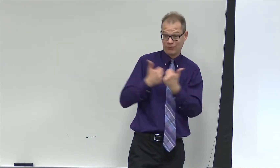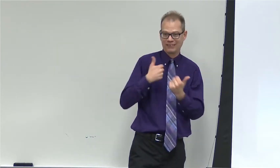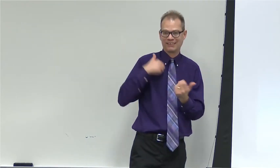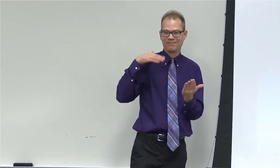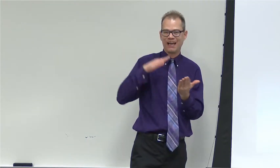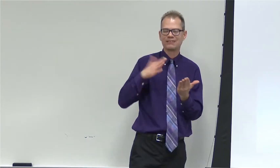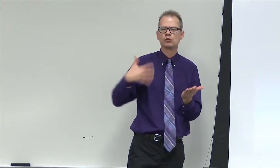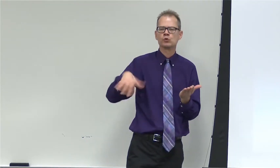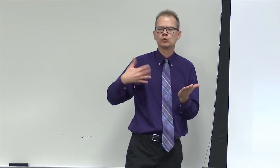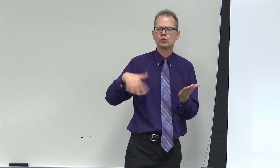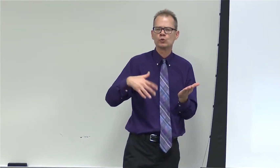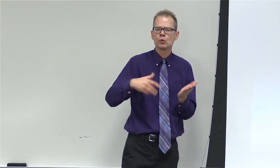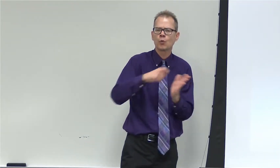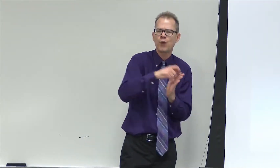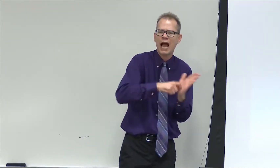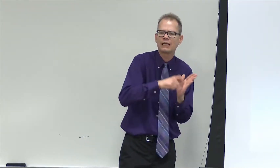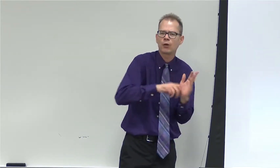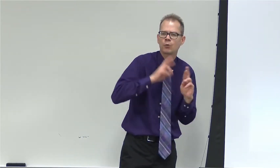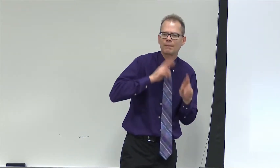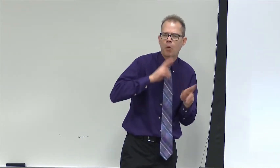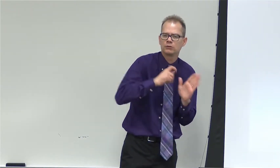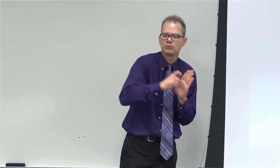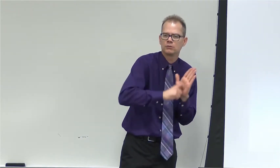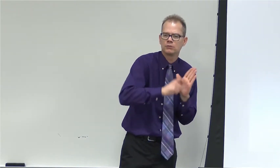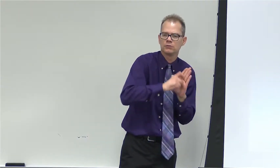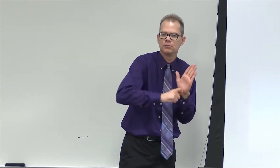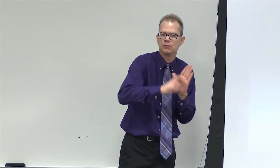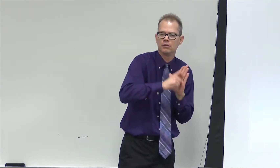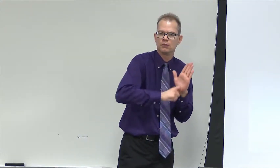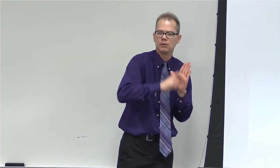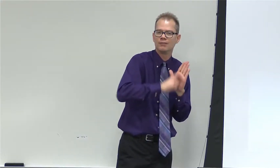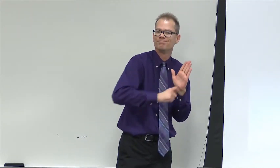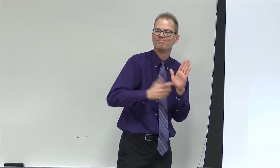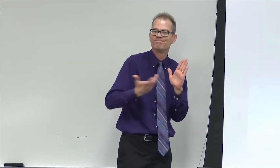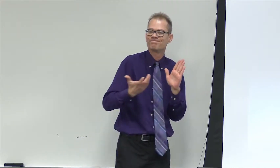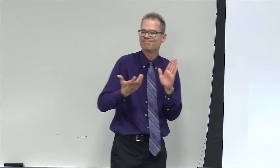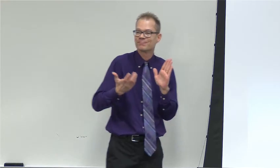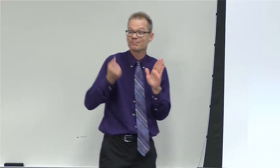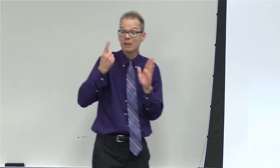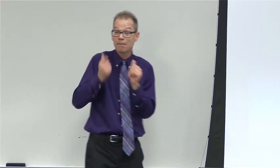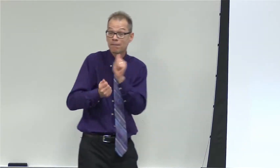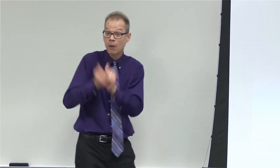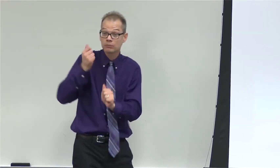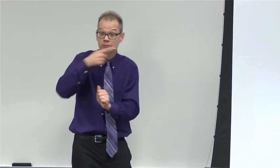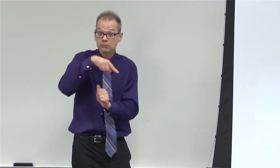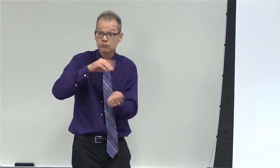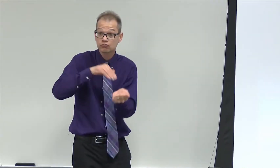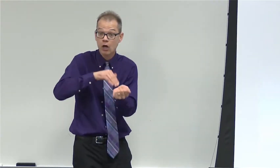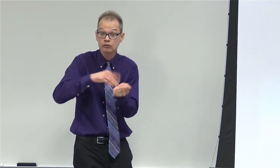Another challenge I faced was writing reports.